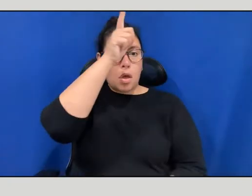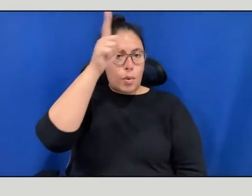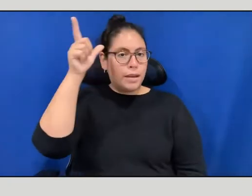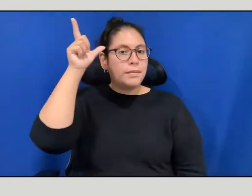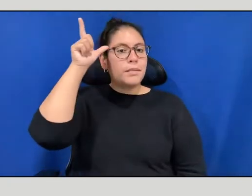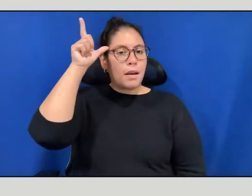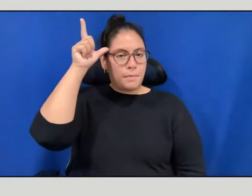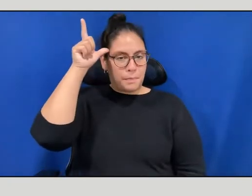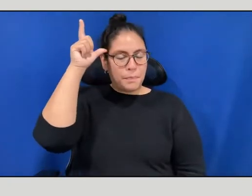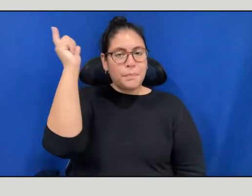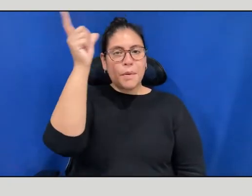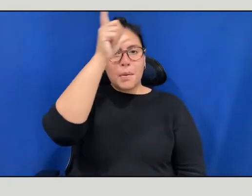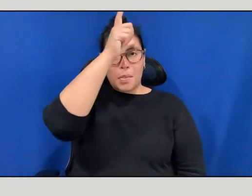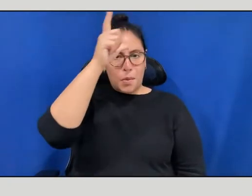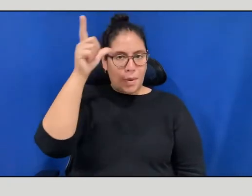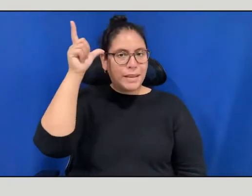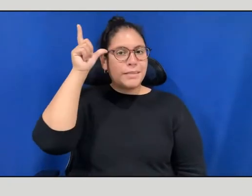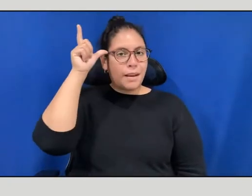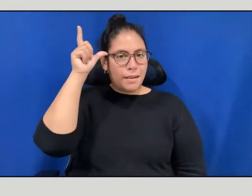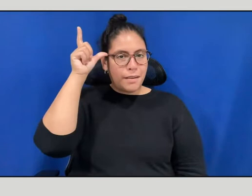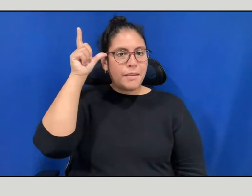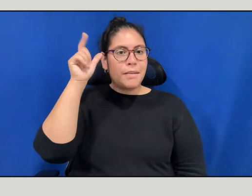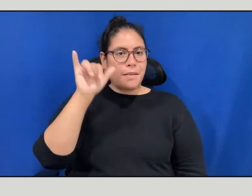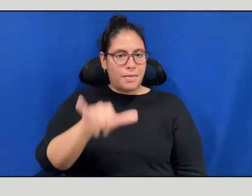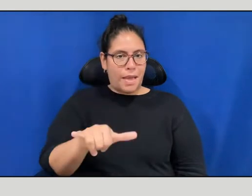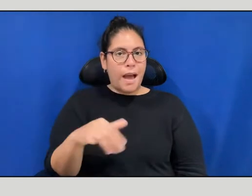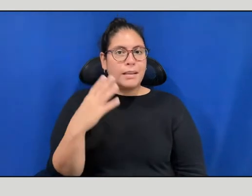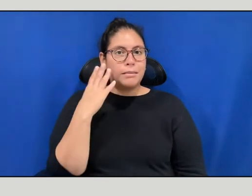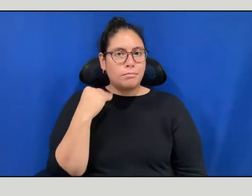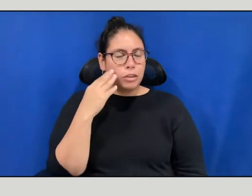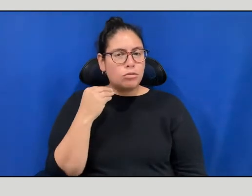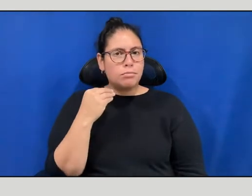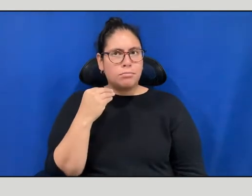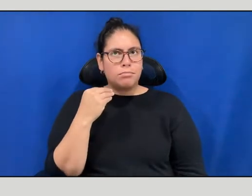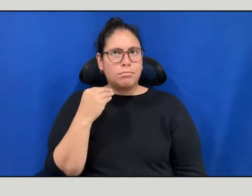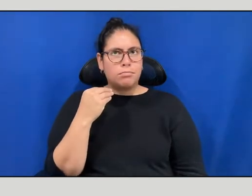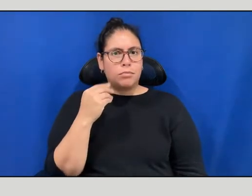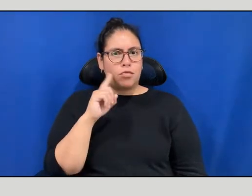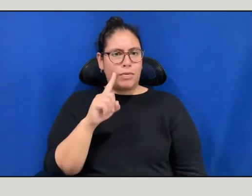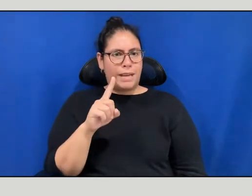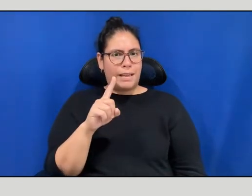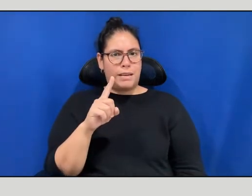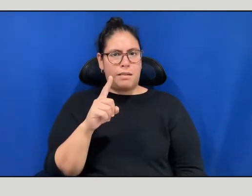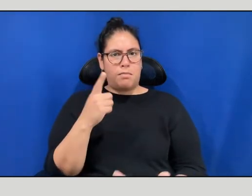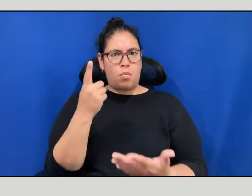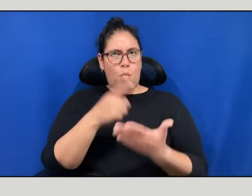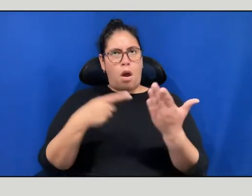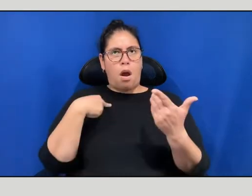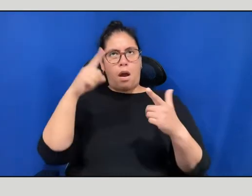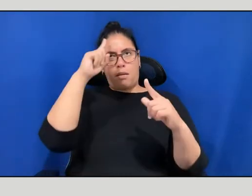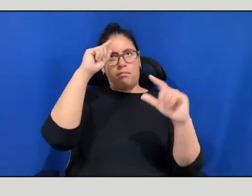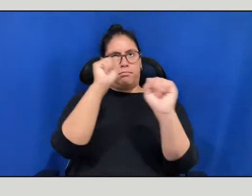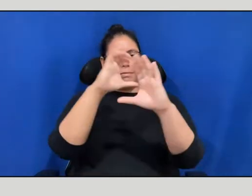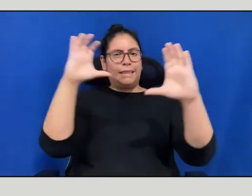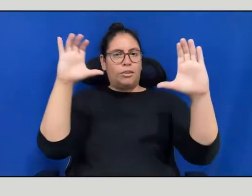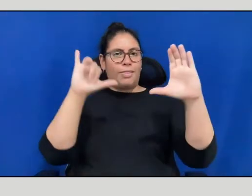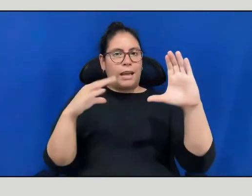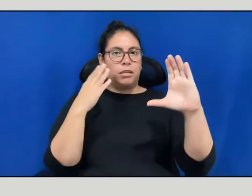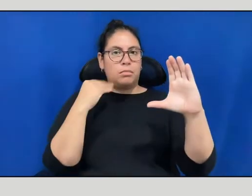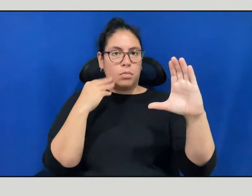all of those experiences have been coming to my images. So Loiza I have to tell, of course.